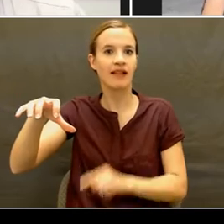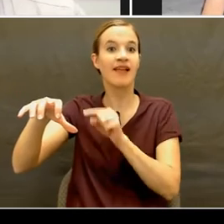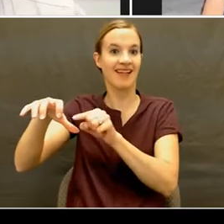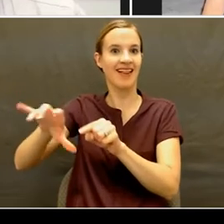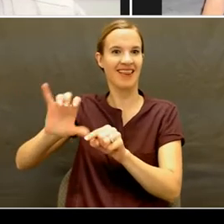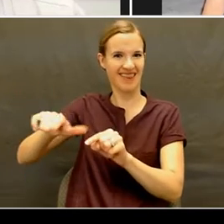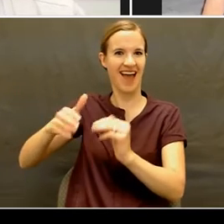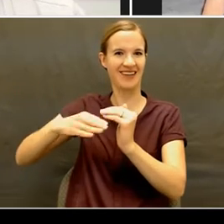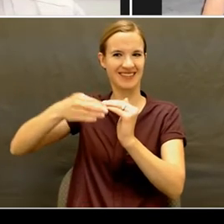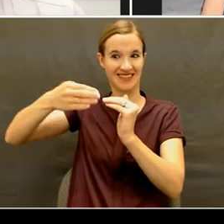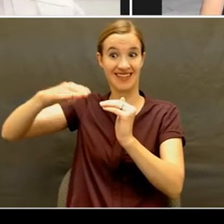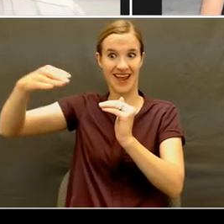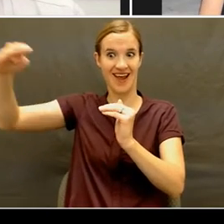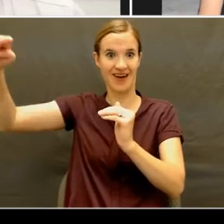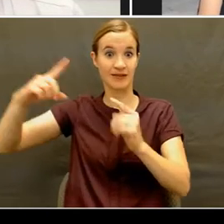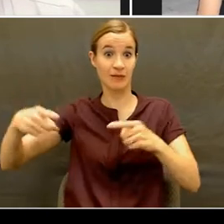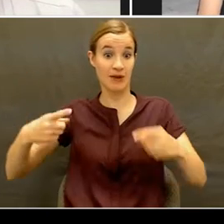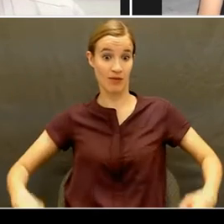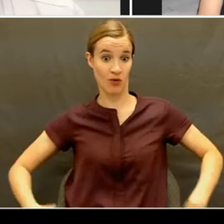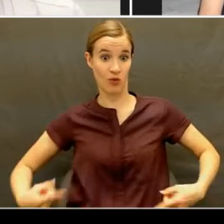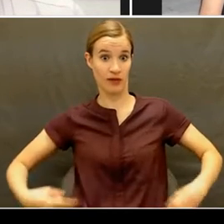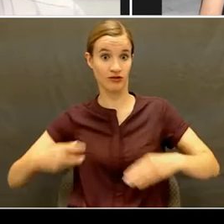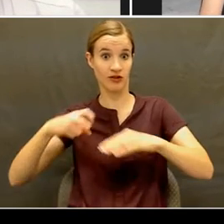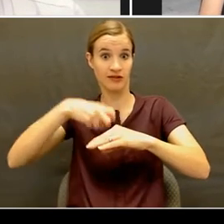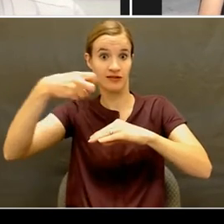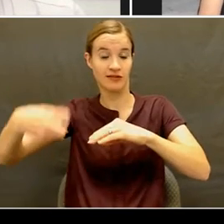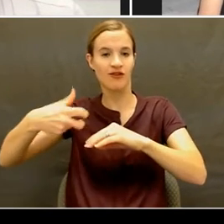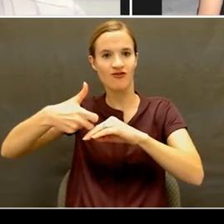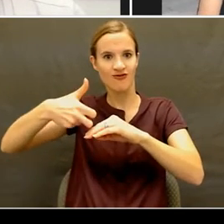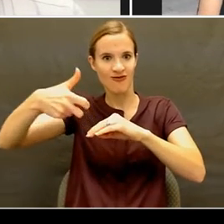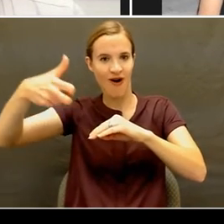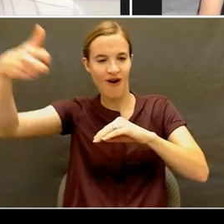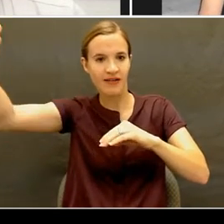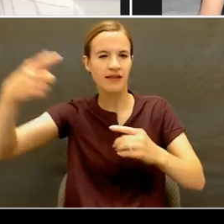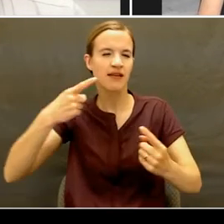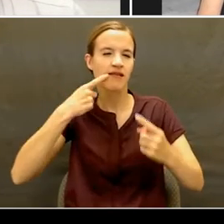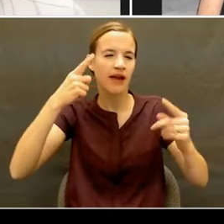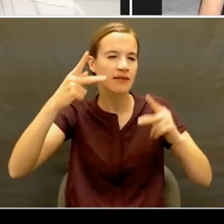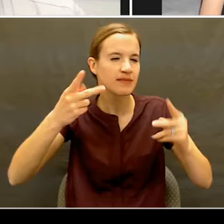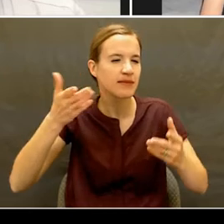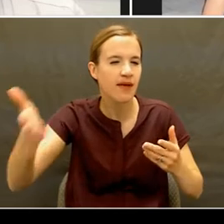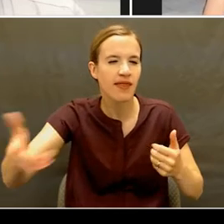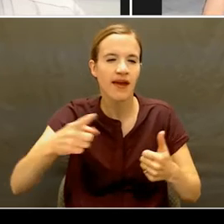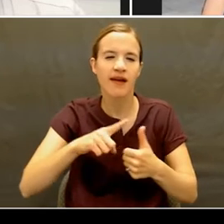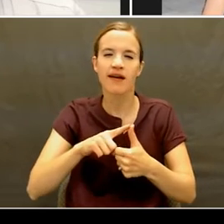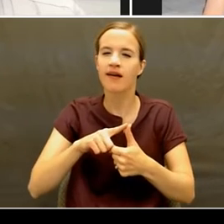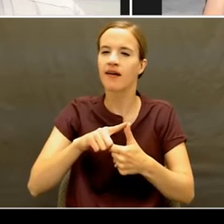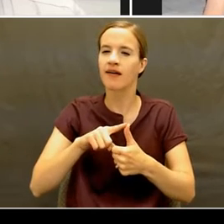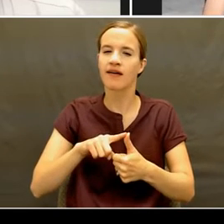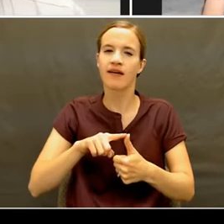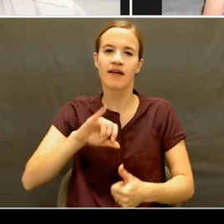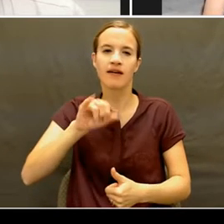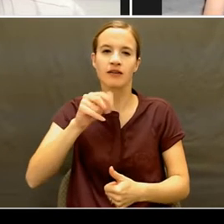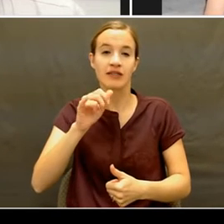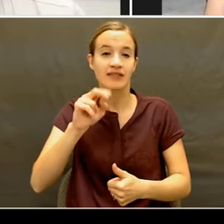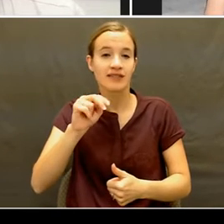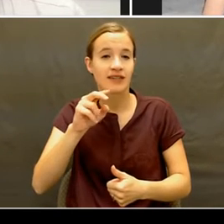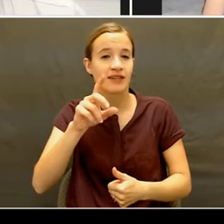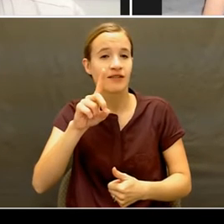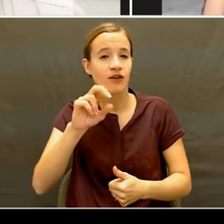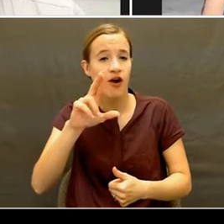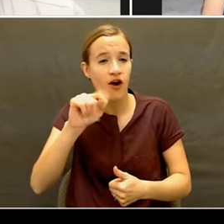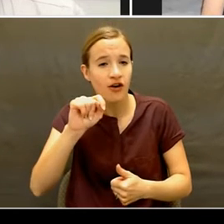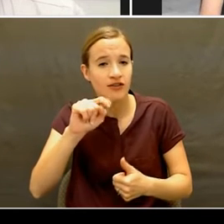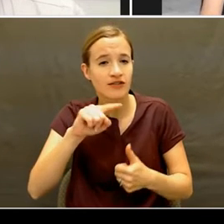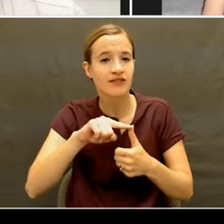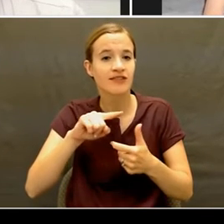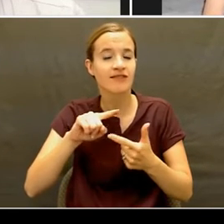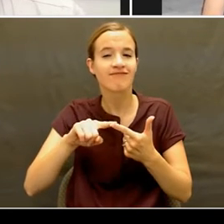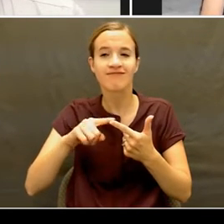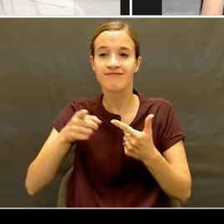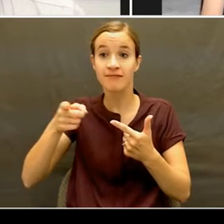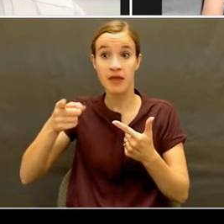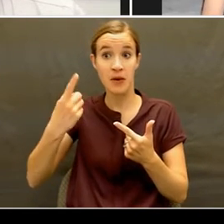Evan Kemp was in it. Justin Dart was there. Whether you're one of the iconic ladies that did